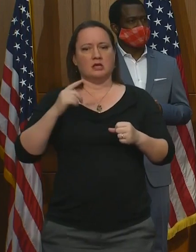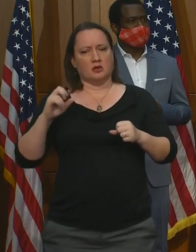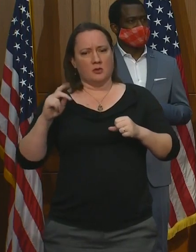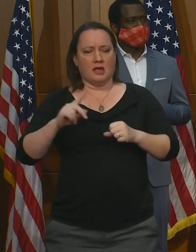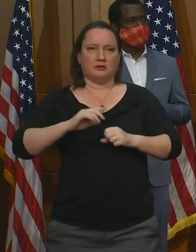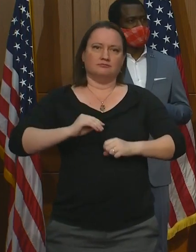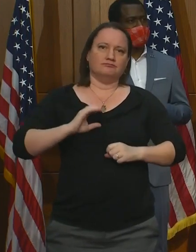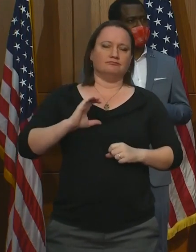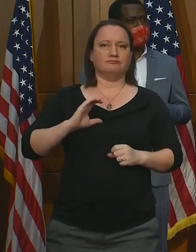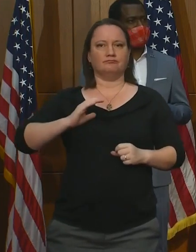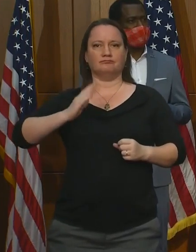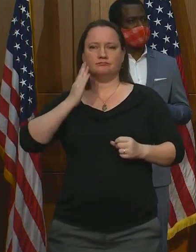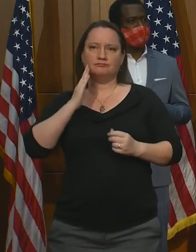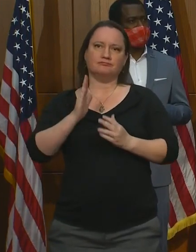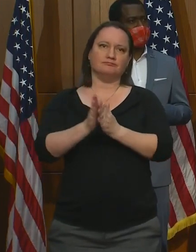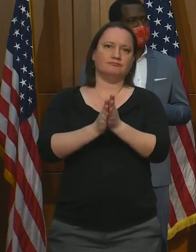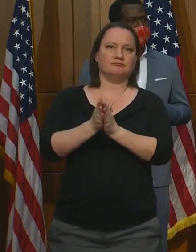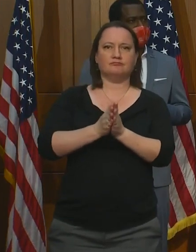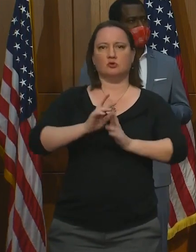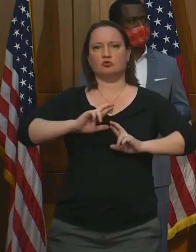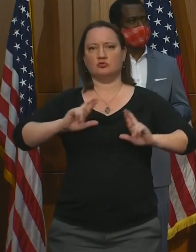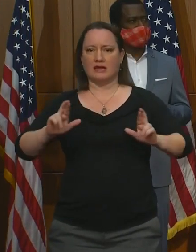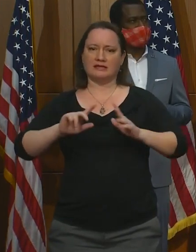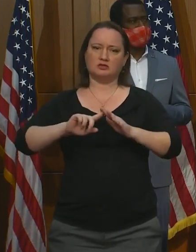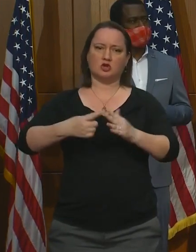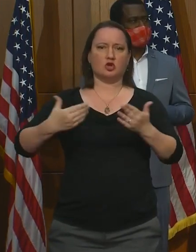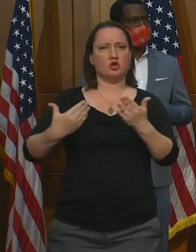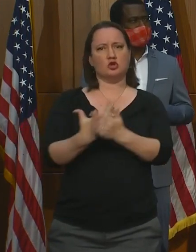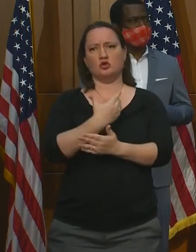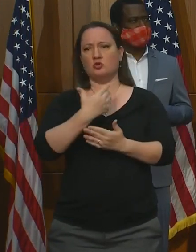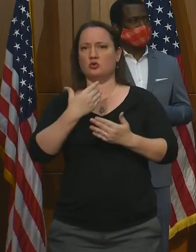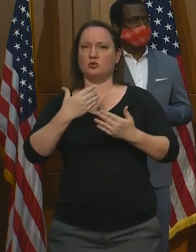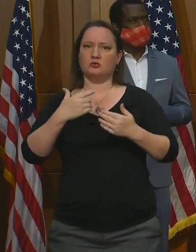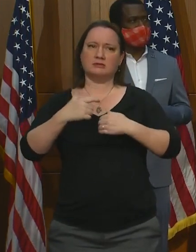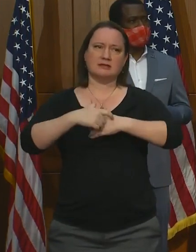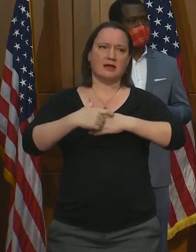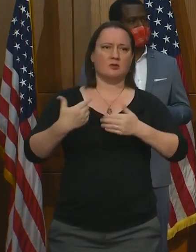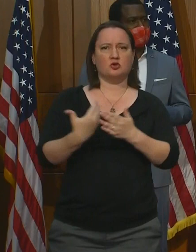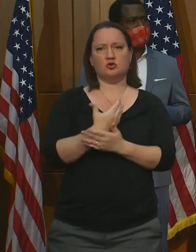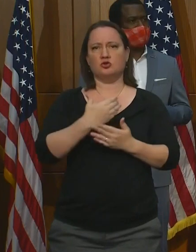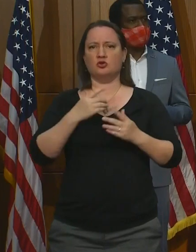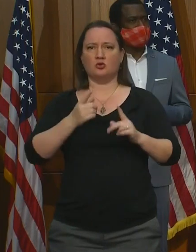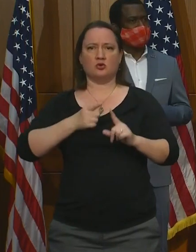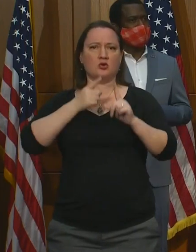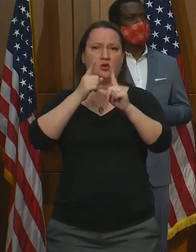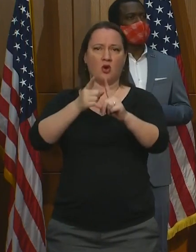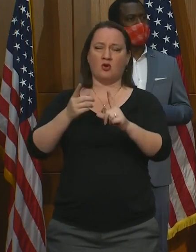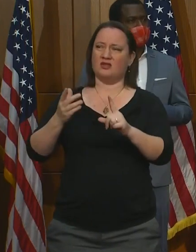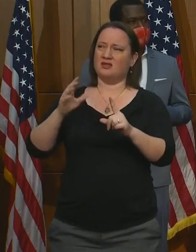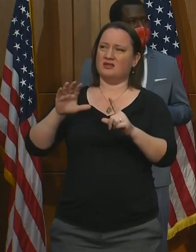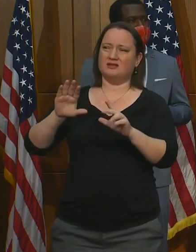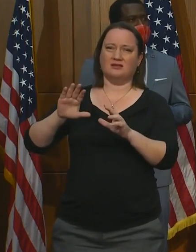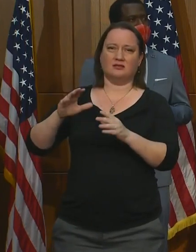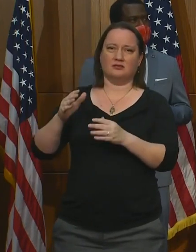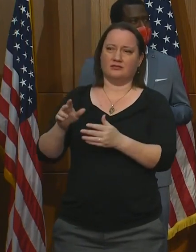BACK TO WORK WE GO BACK RENEWED KNOWING THAT THIS IS THE START